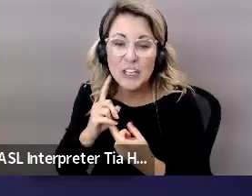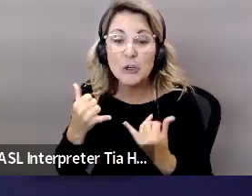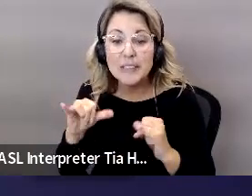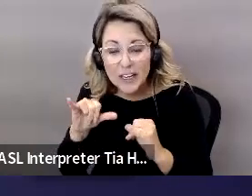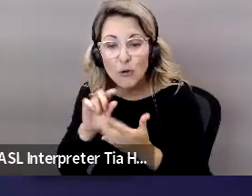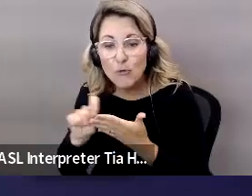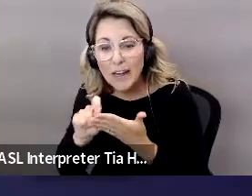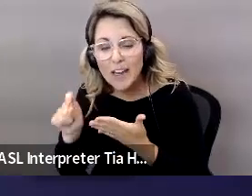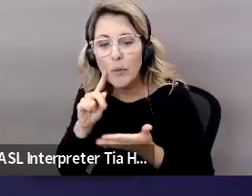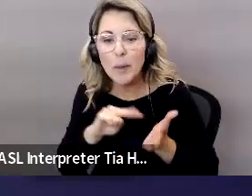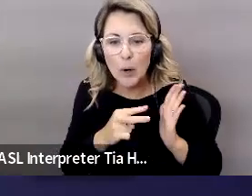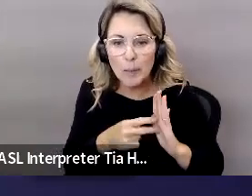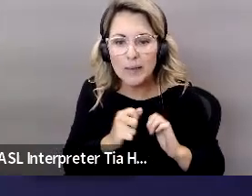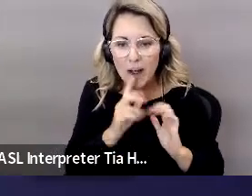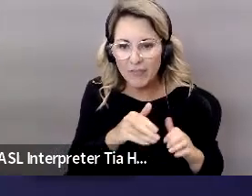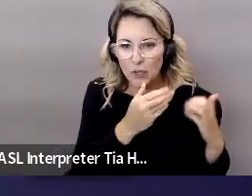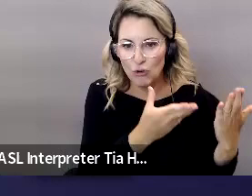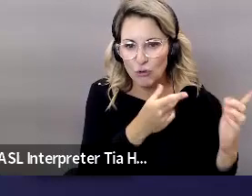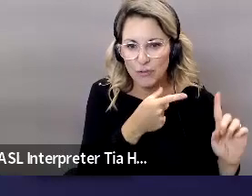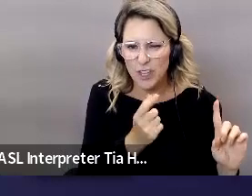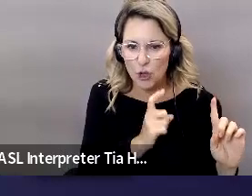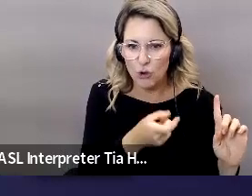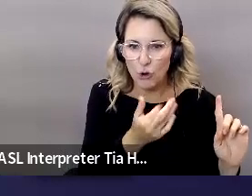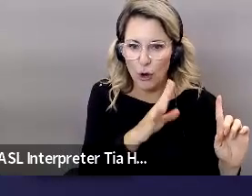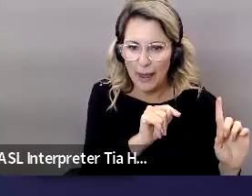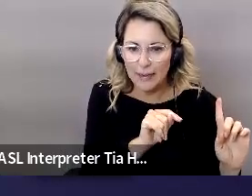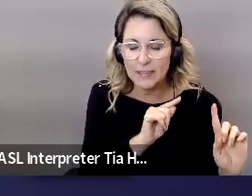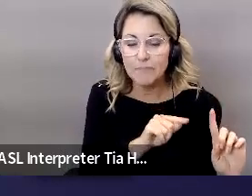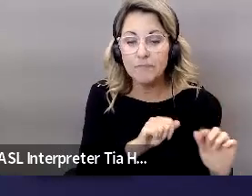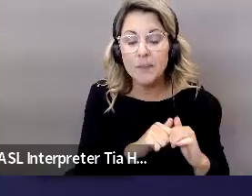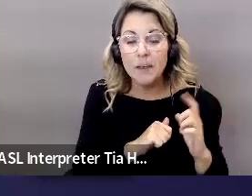the grant and Dr. Rumrill, this is something that you know, from my personal experience I know that